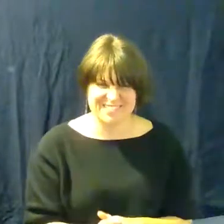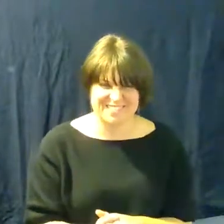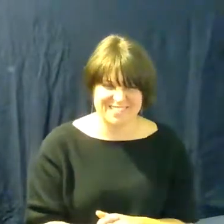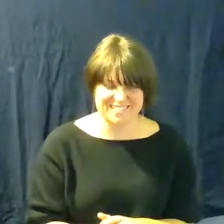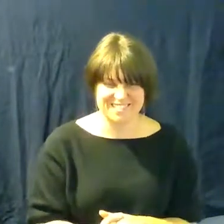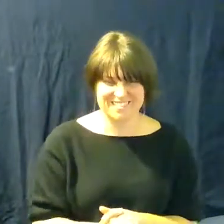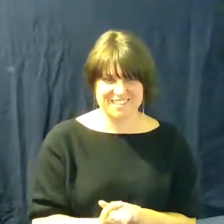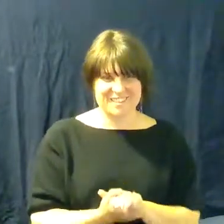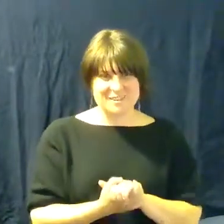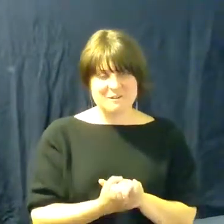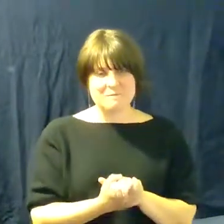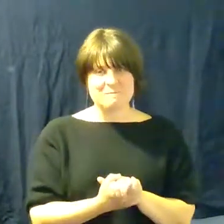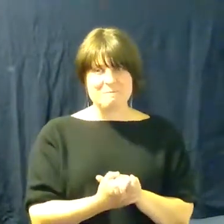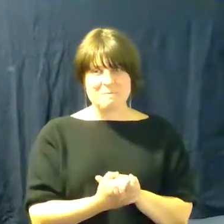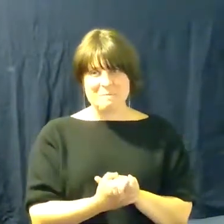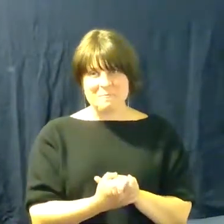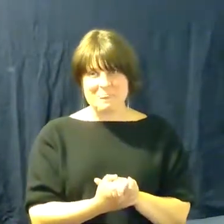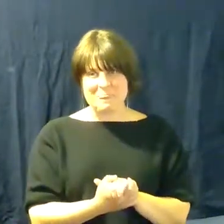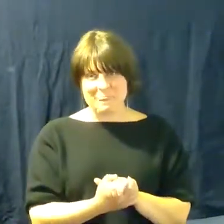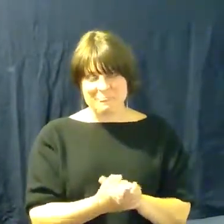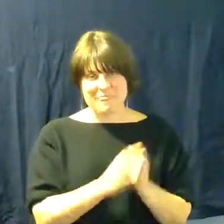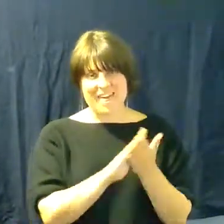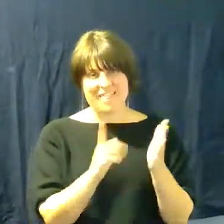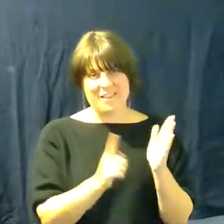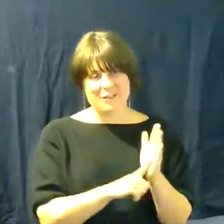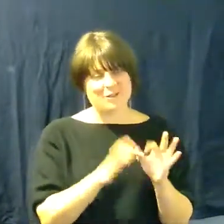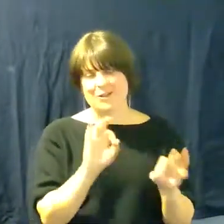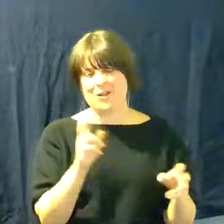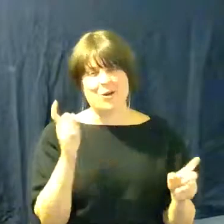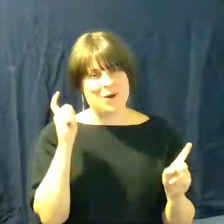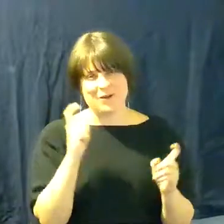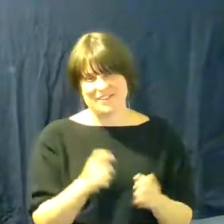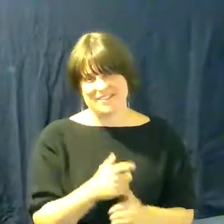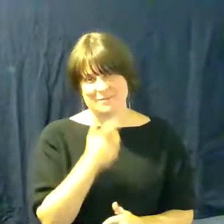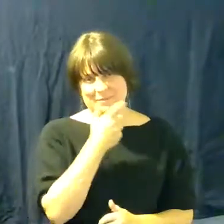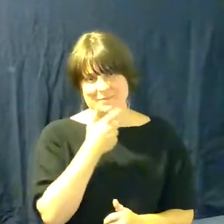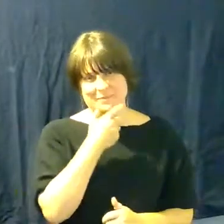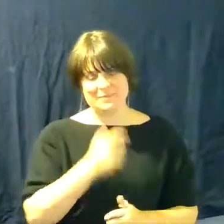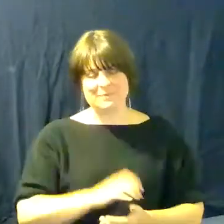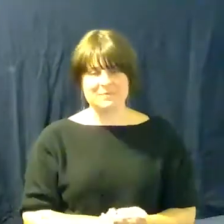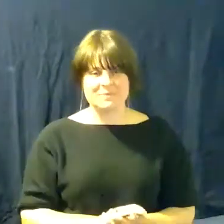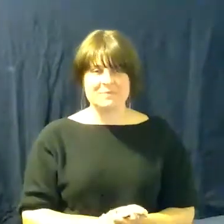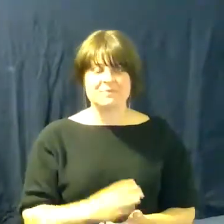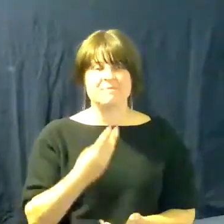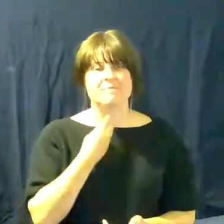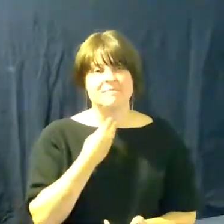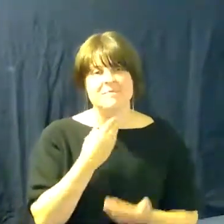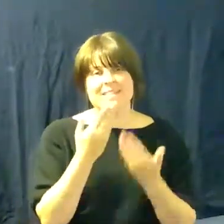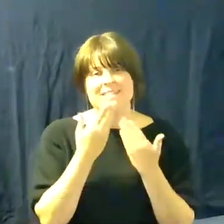. So very sorry. We will have interpreters, but no cake